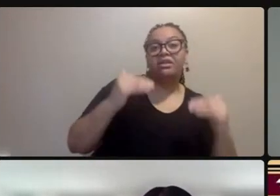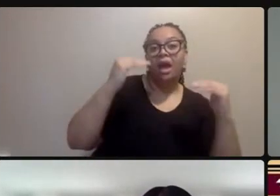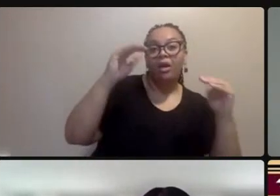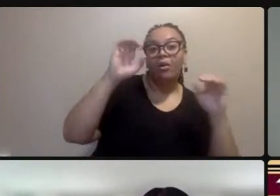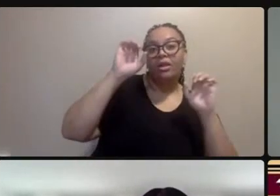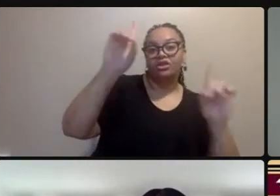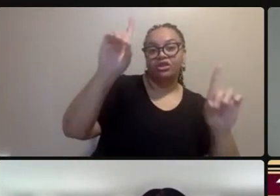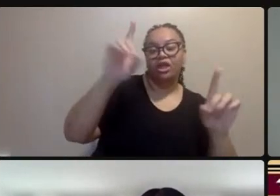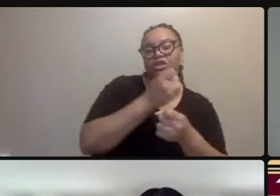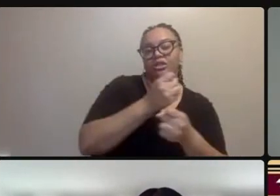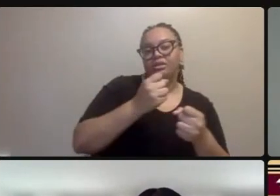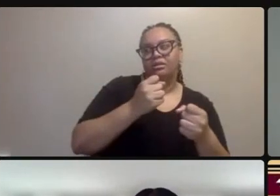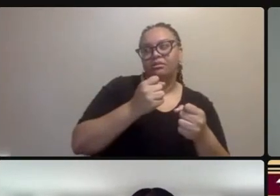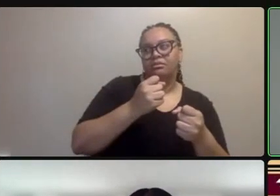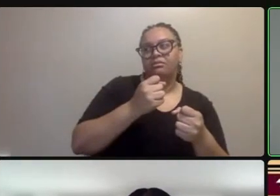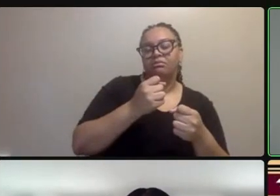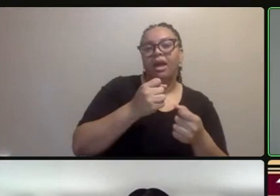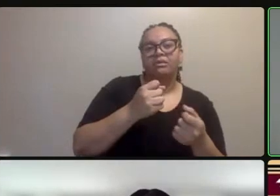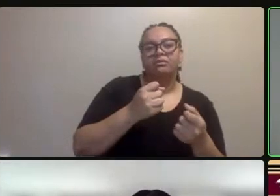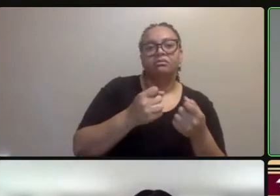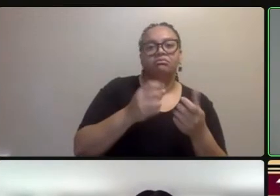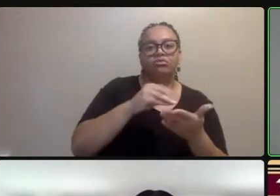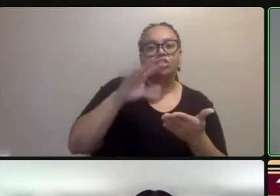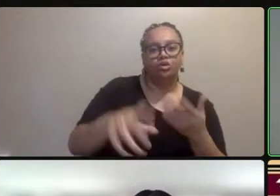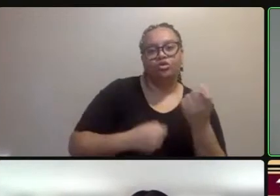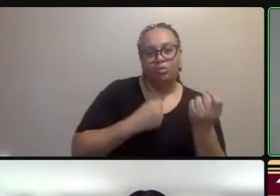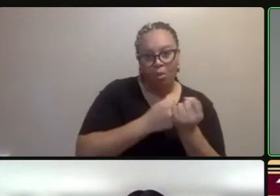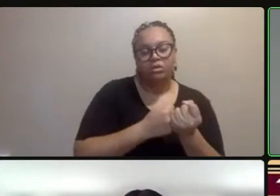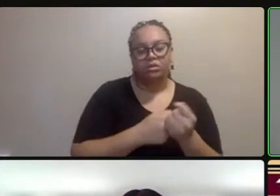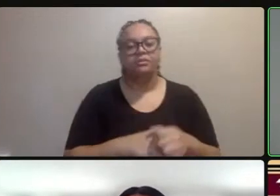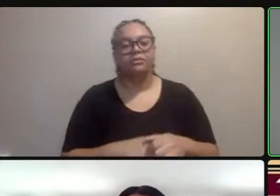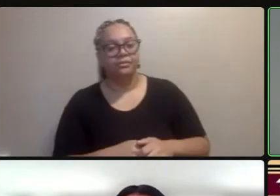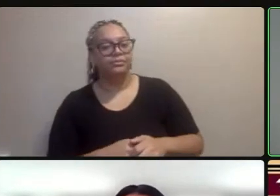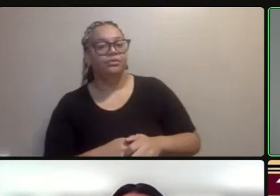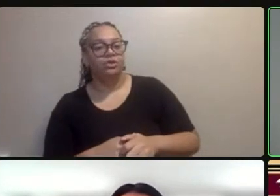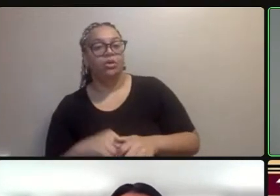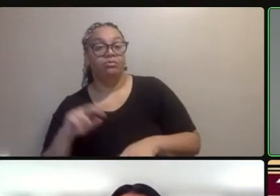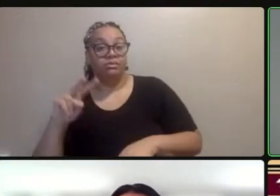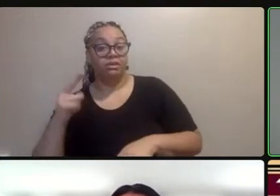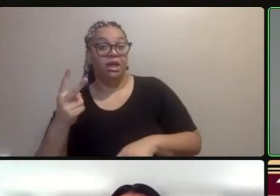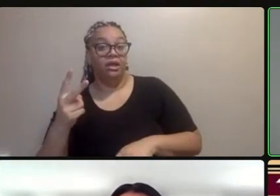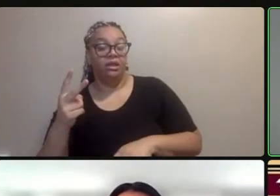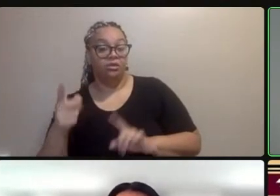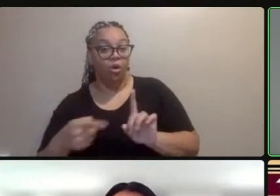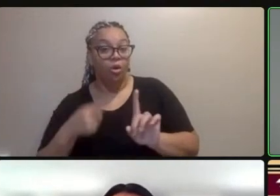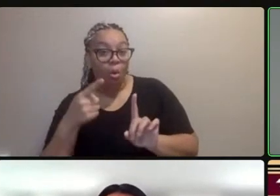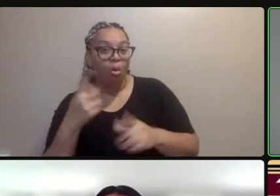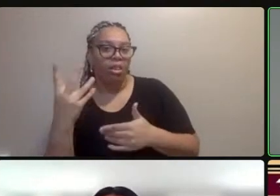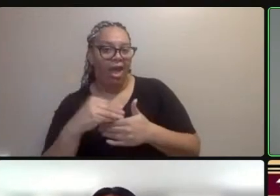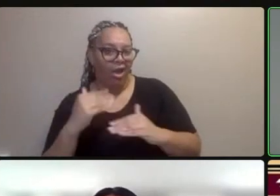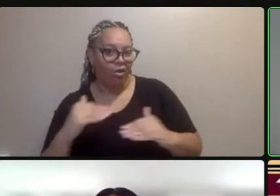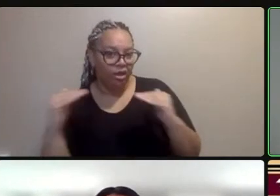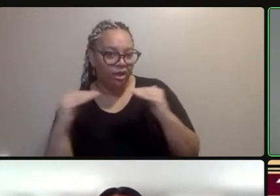THE FOCUS ON OUR STUDENTS